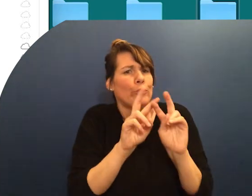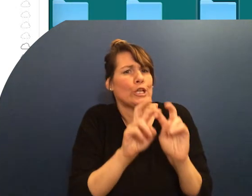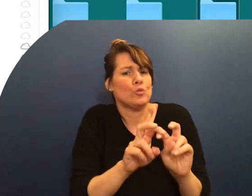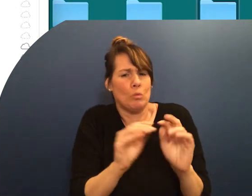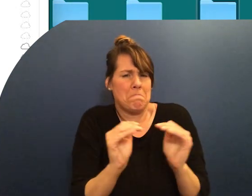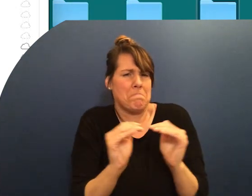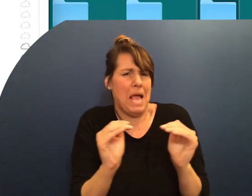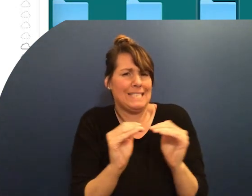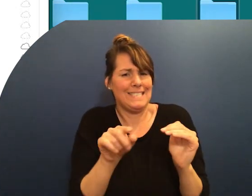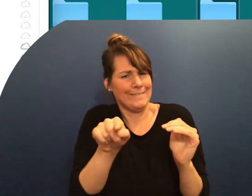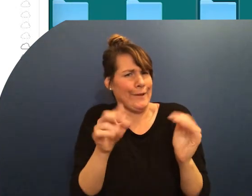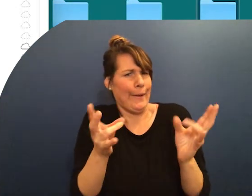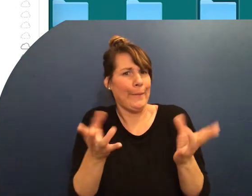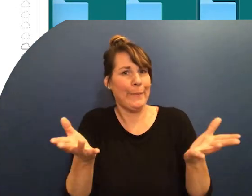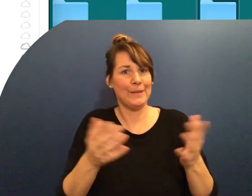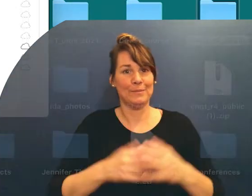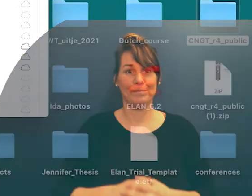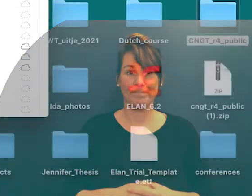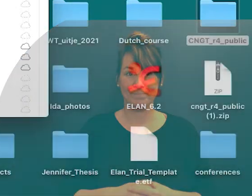do some simple search in these files.